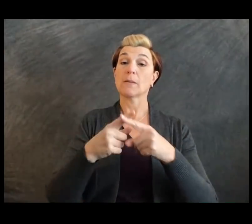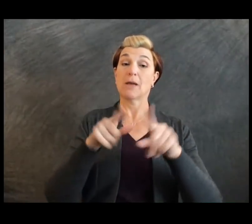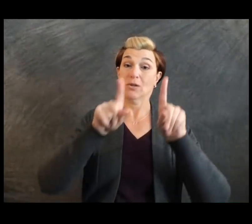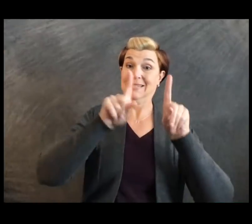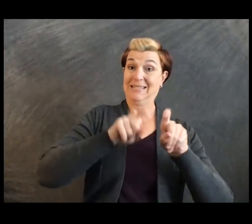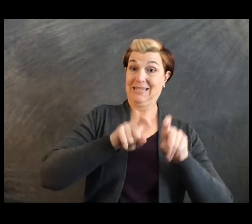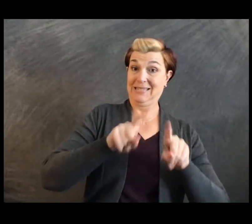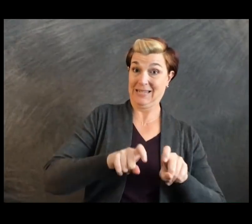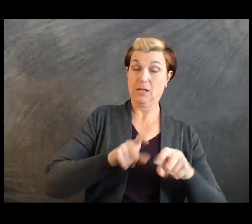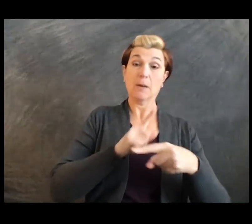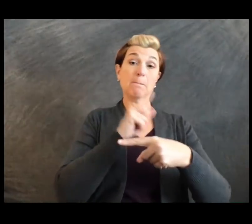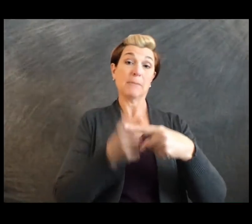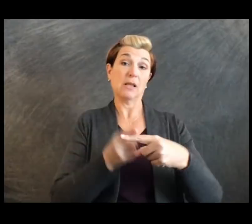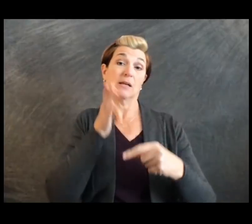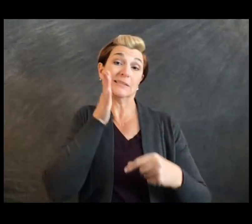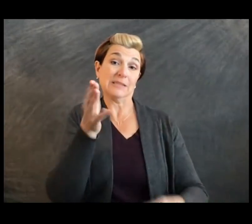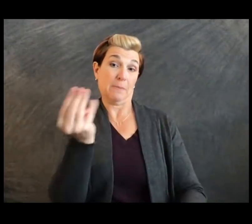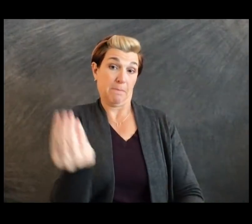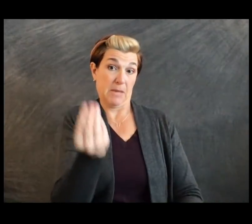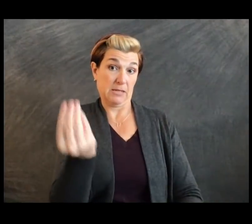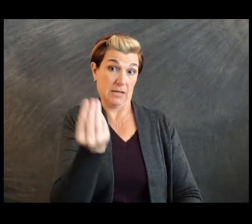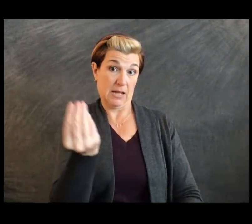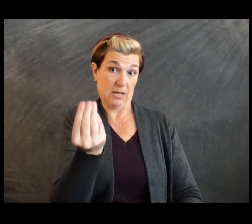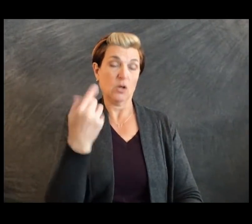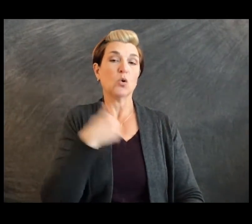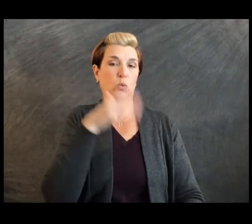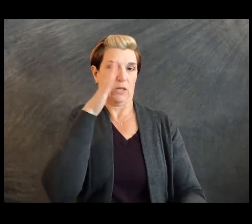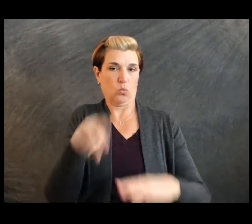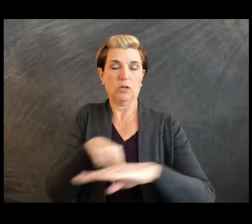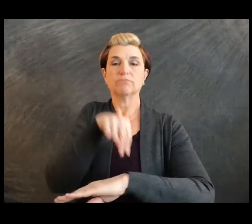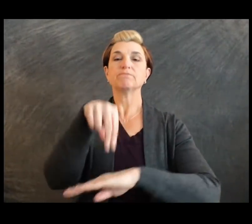American people the progress that we are making on the president's strategy of